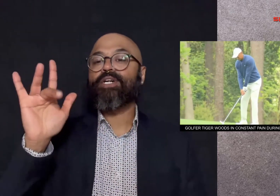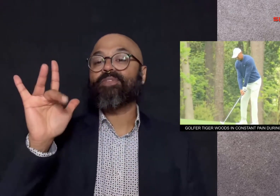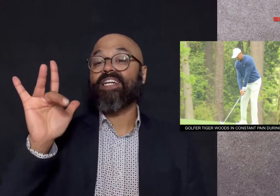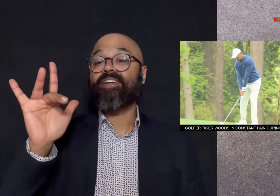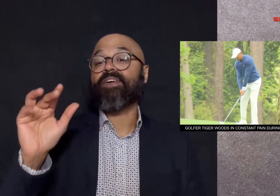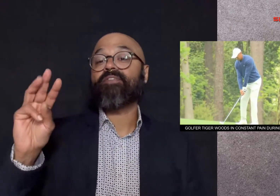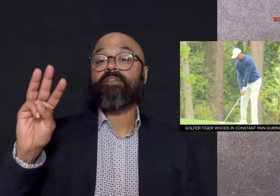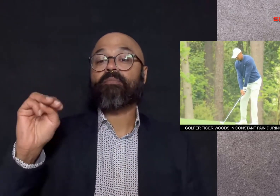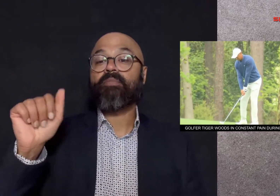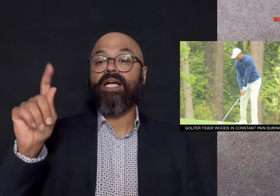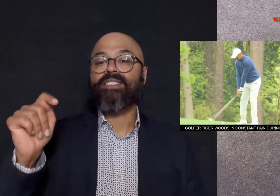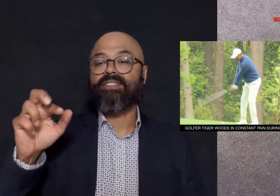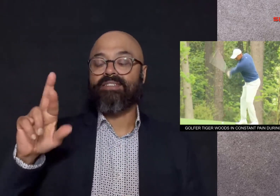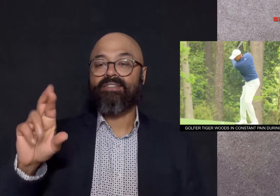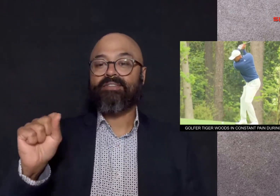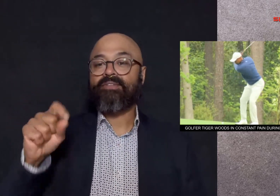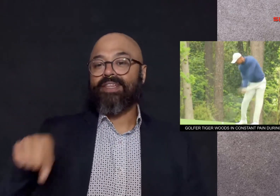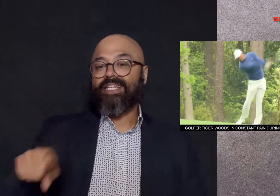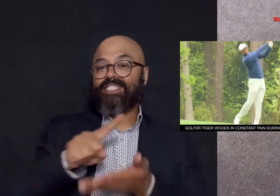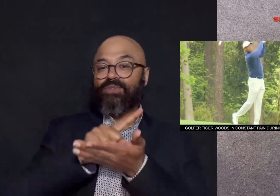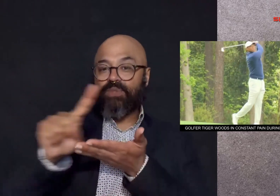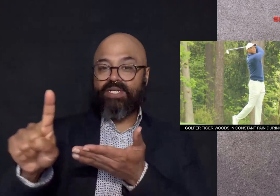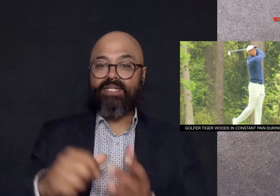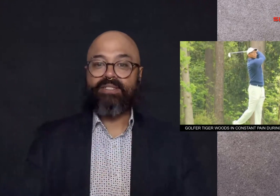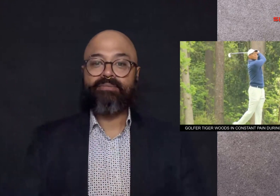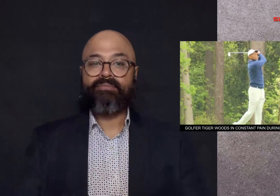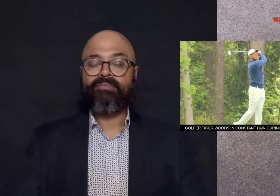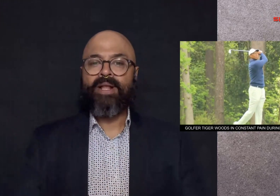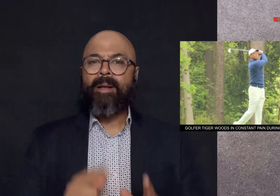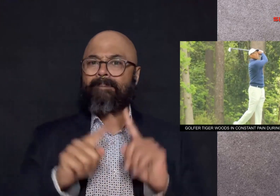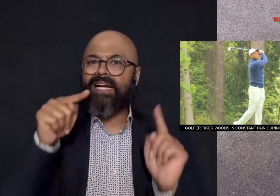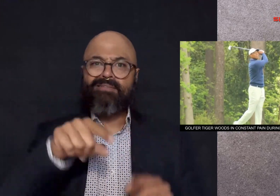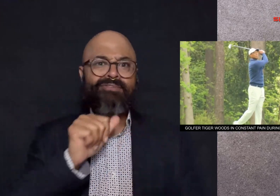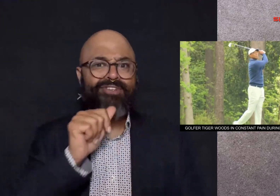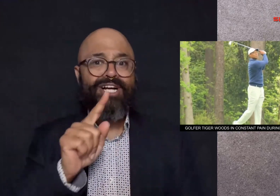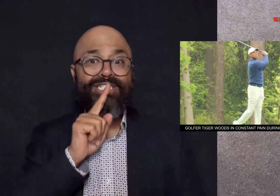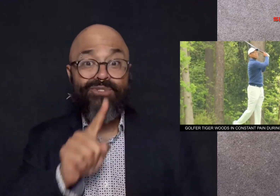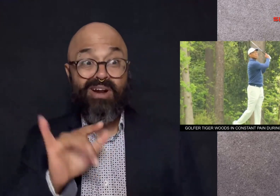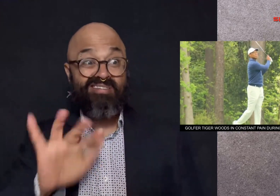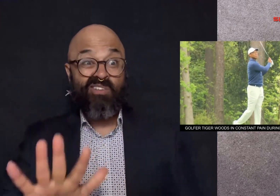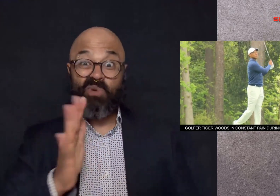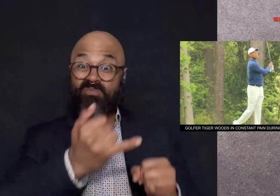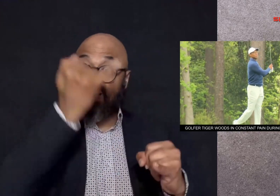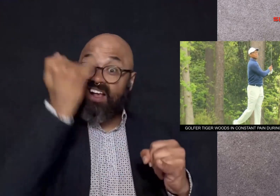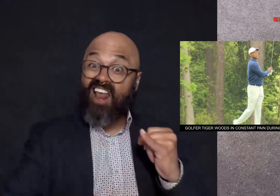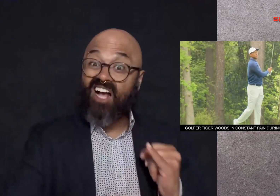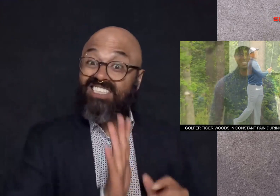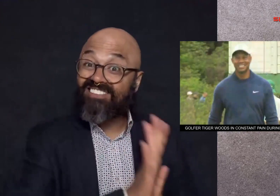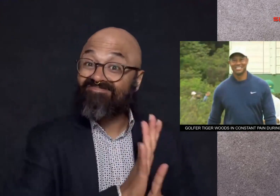again Woods returns for his 25th Masters this week but even he's not sure if this will be his last